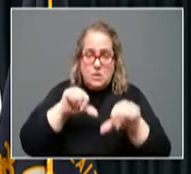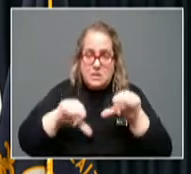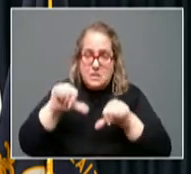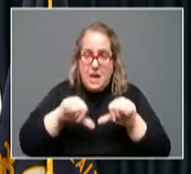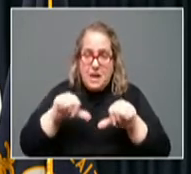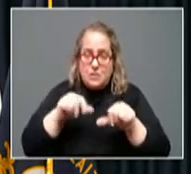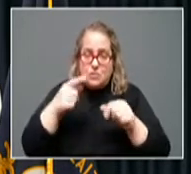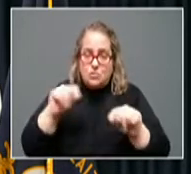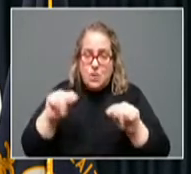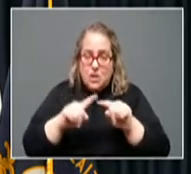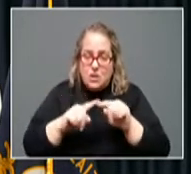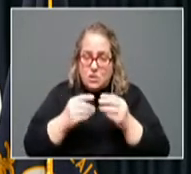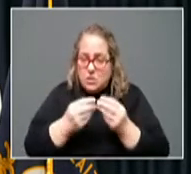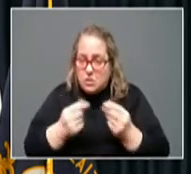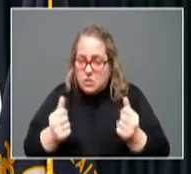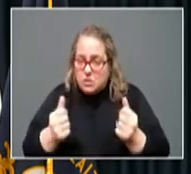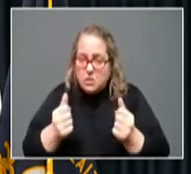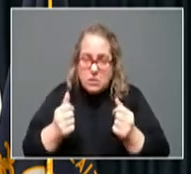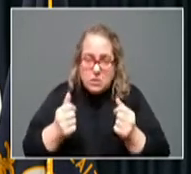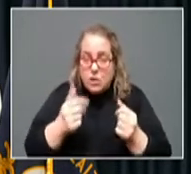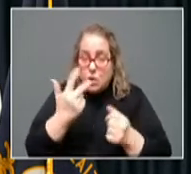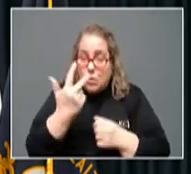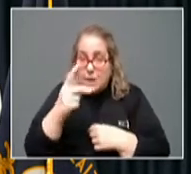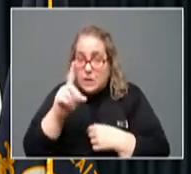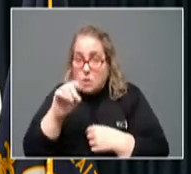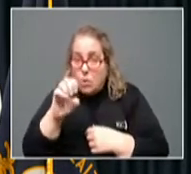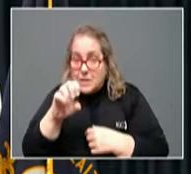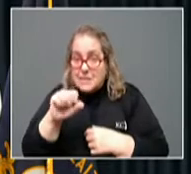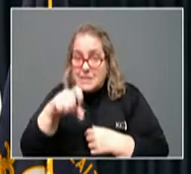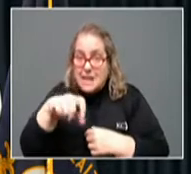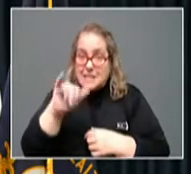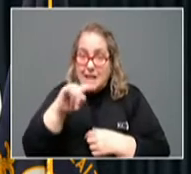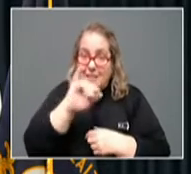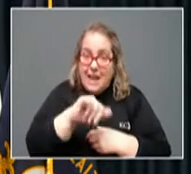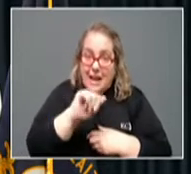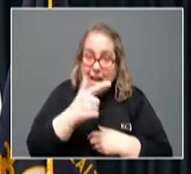or not three doses is necessary at that age in order to get to a reasonable